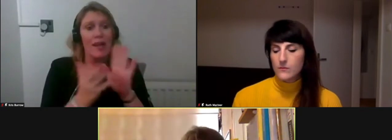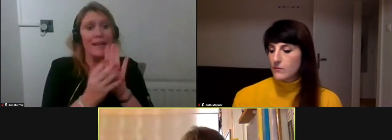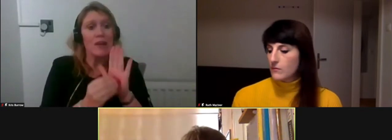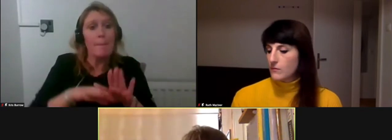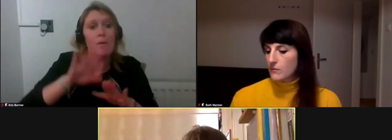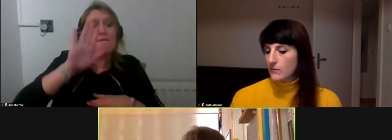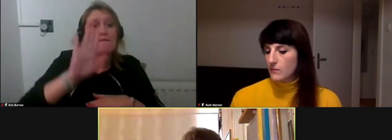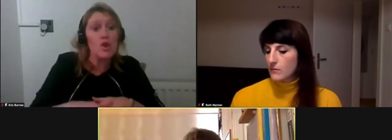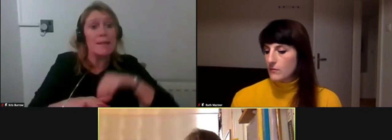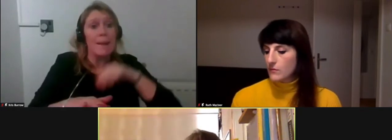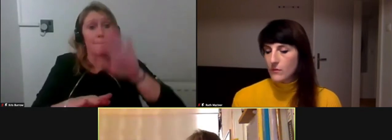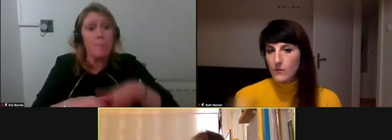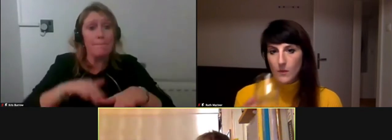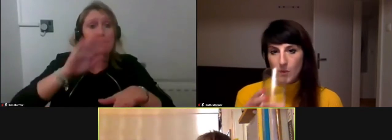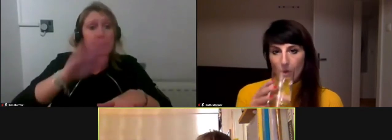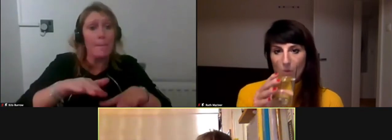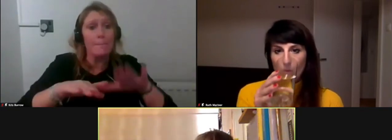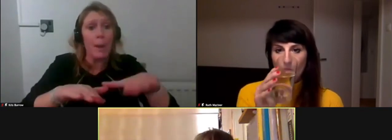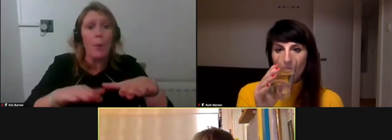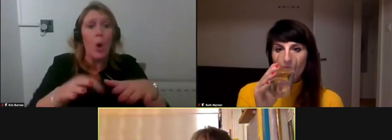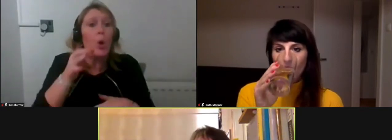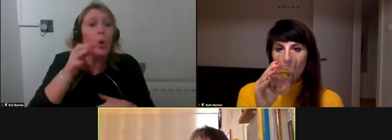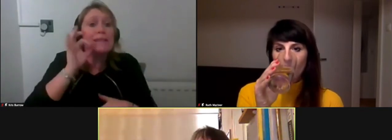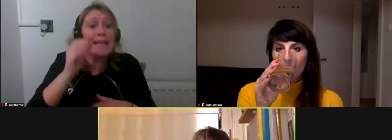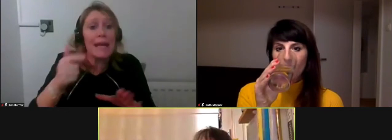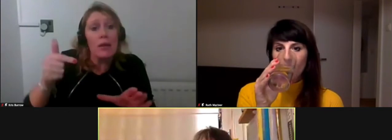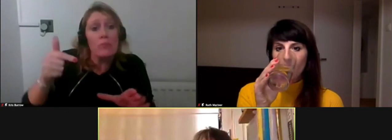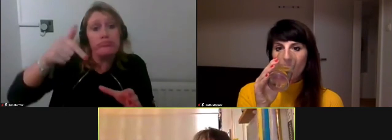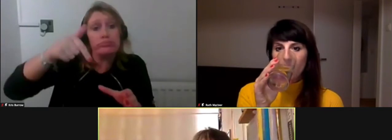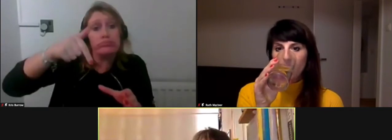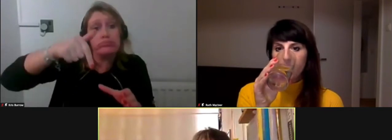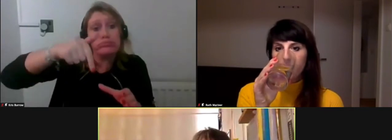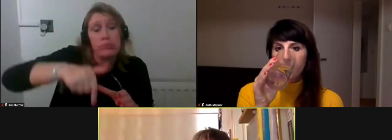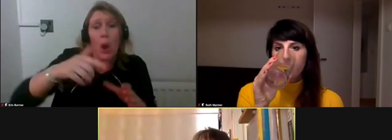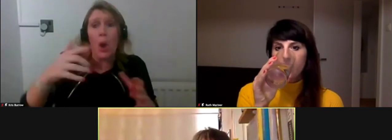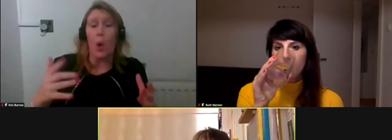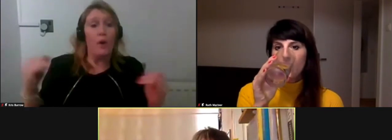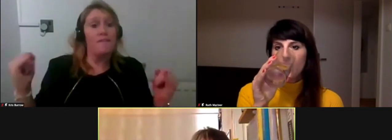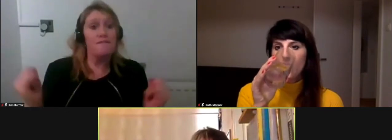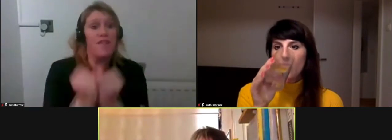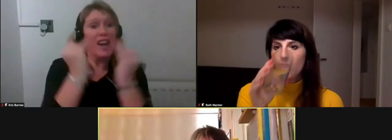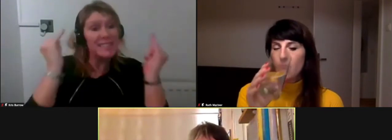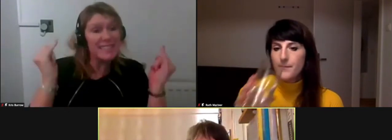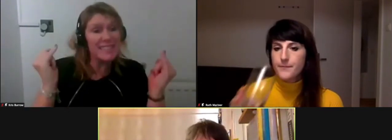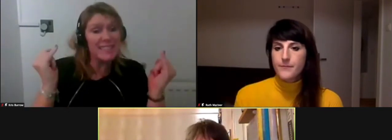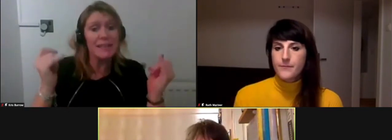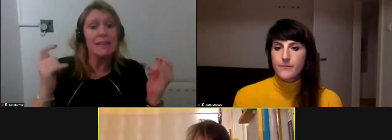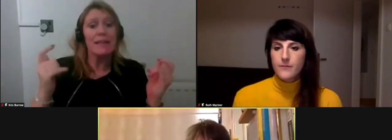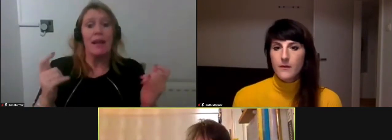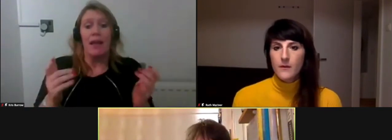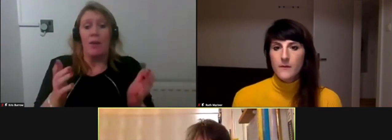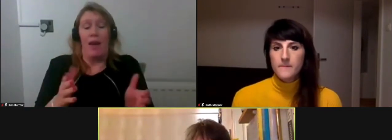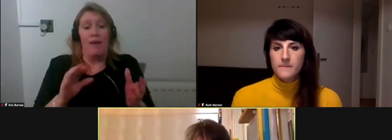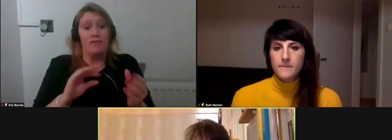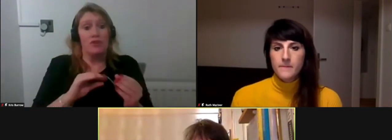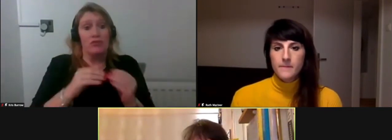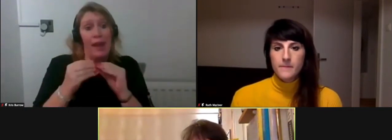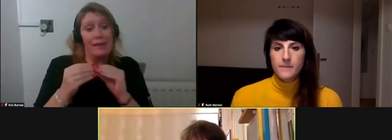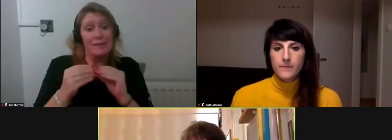a cup of tea, to fight scenes, everything. The brilliant thing about doing Foley for